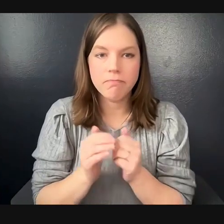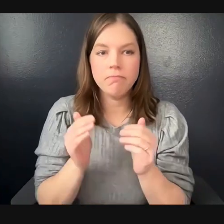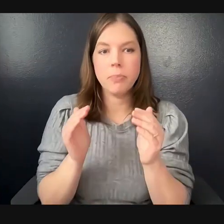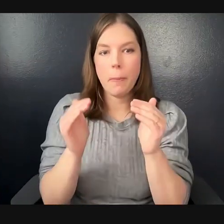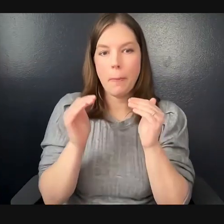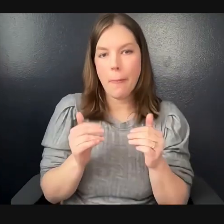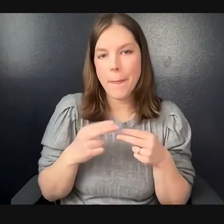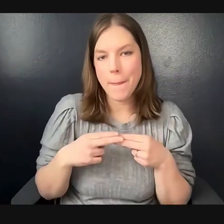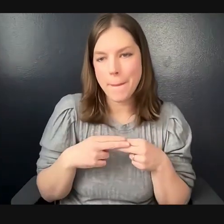Next slide.